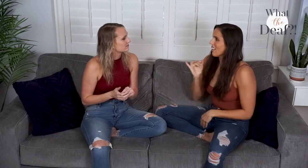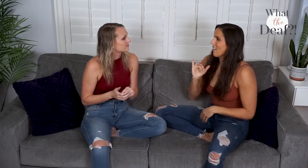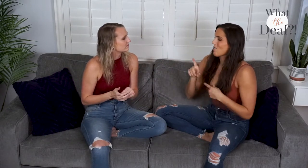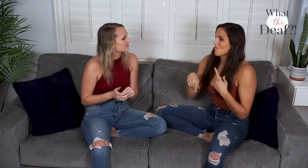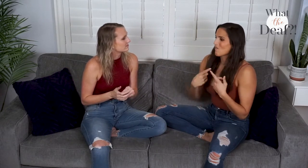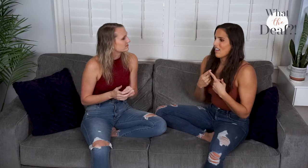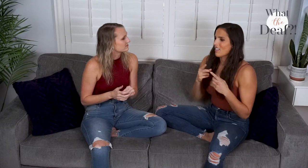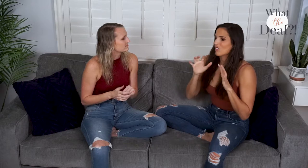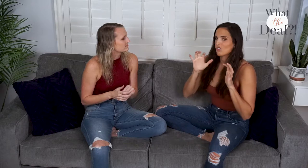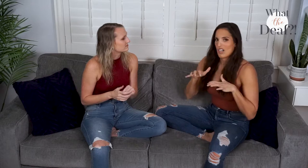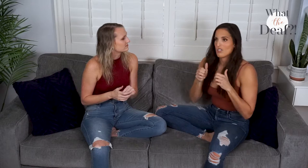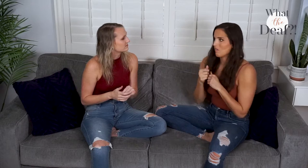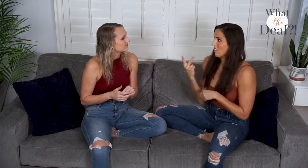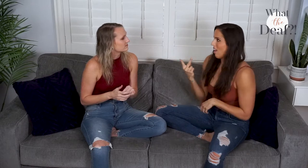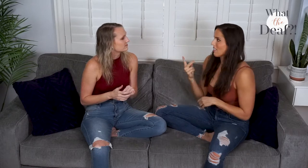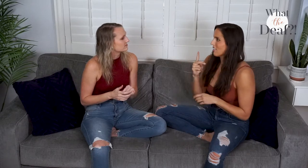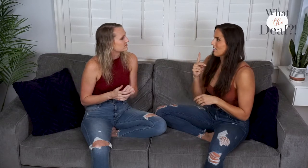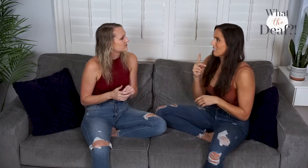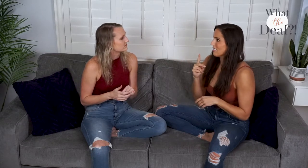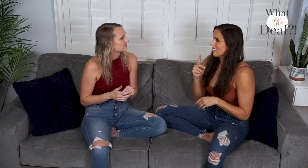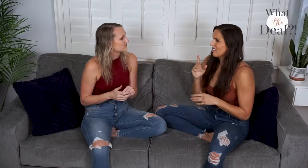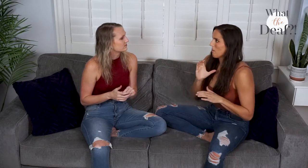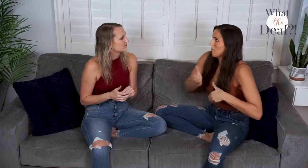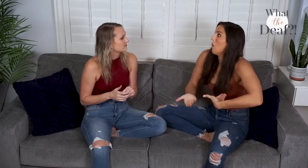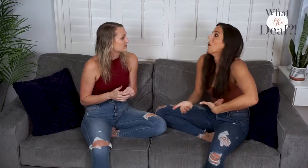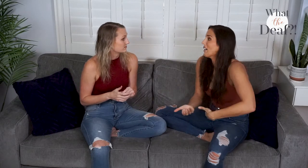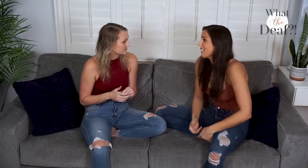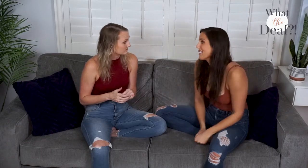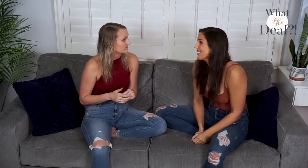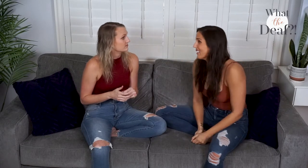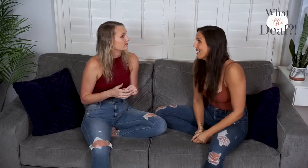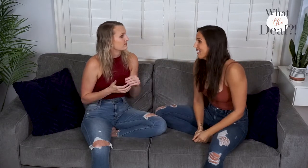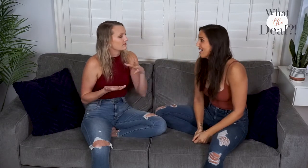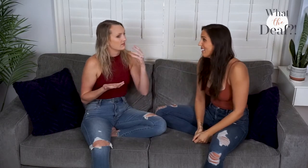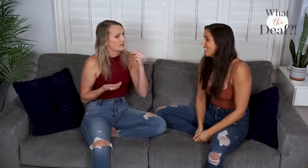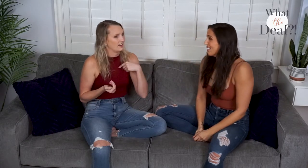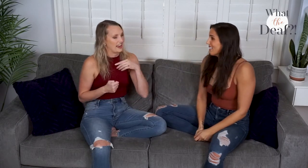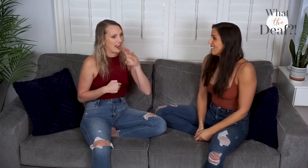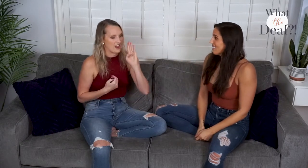I feel like when it rains with us… it pours. Yeah.